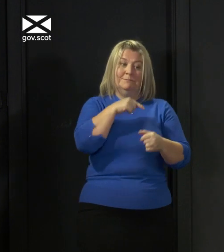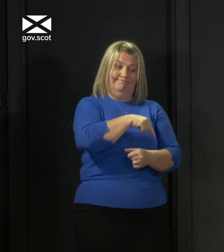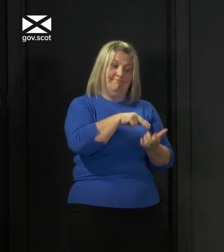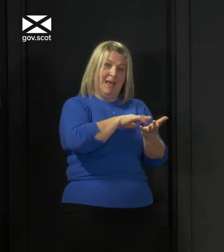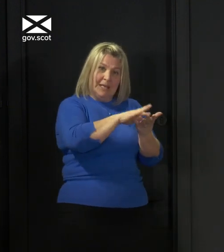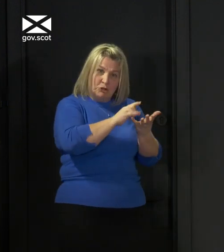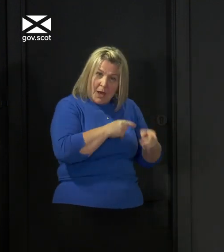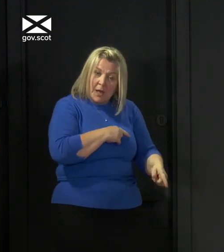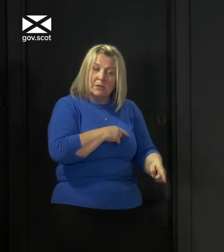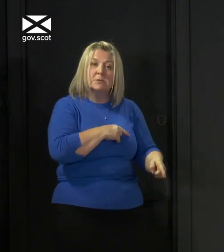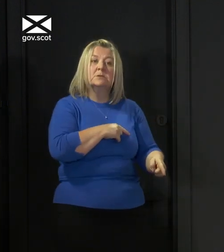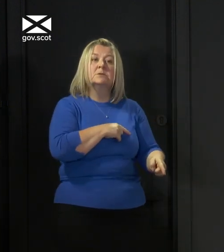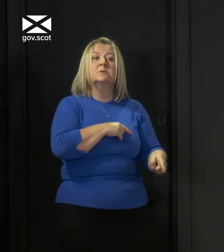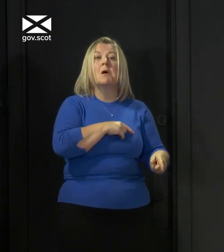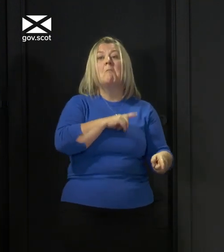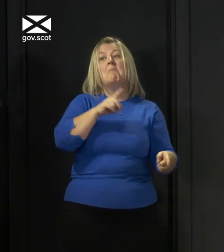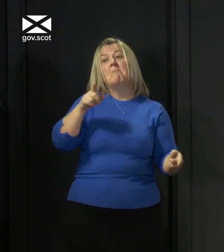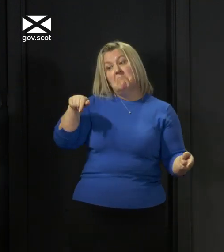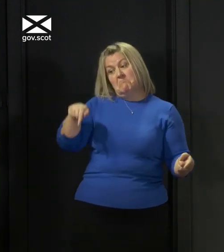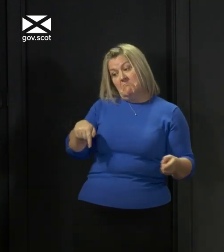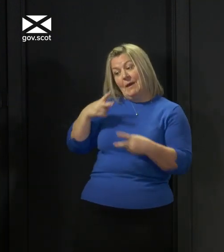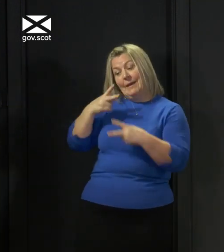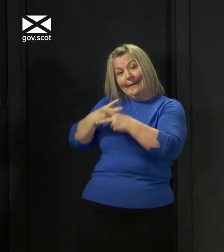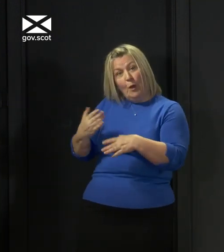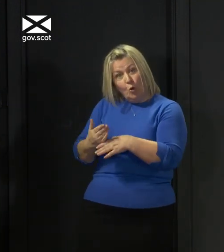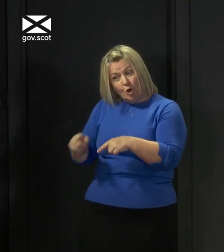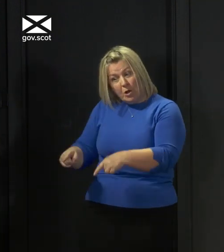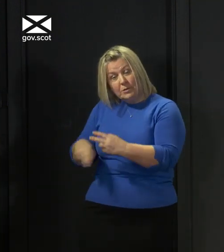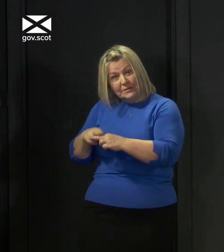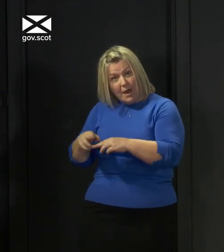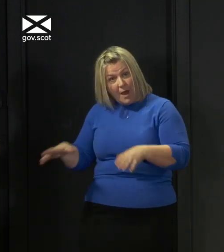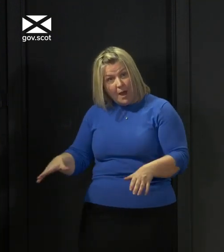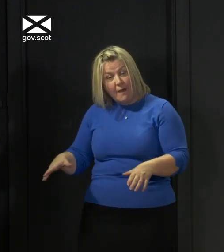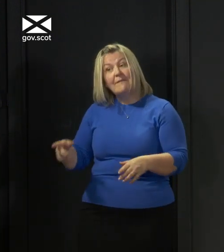workers on their families where that is appropriate there's more than 12,000 and